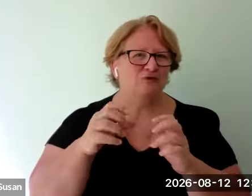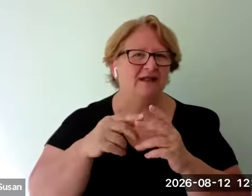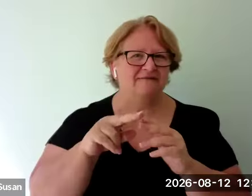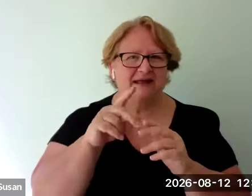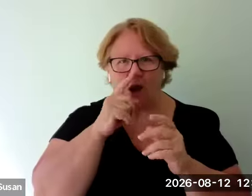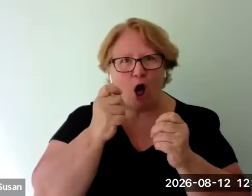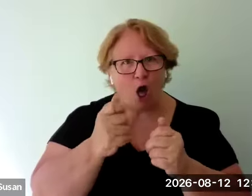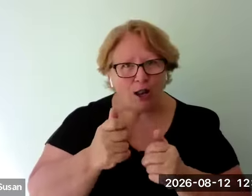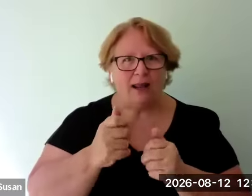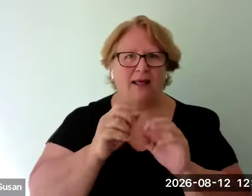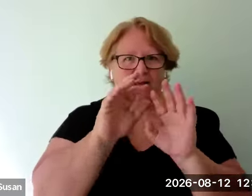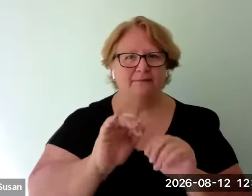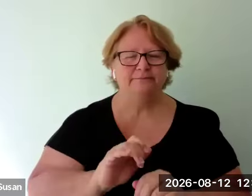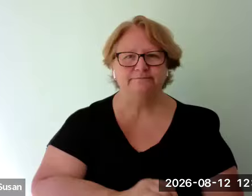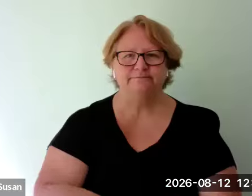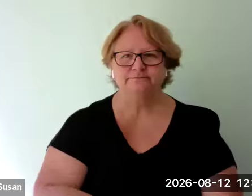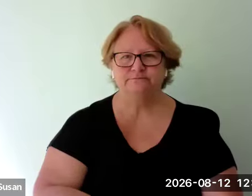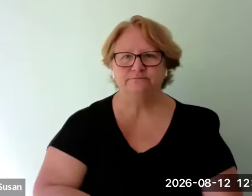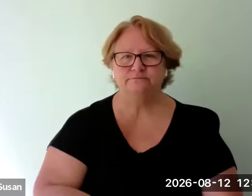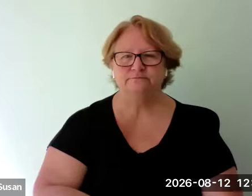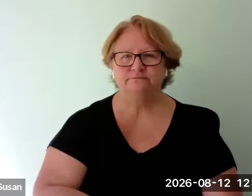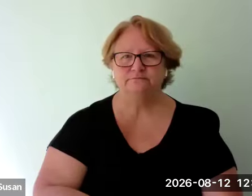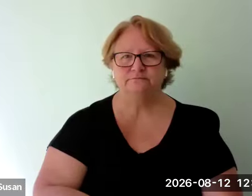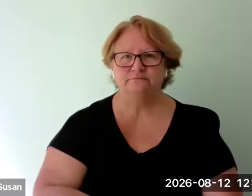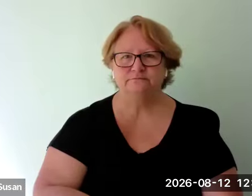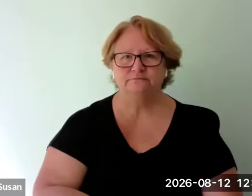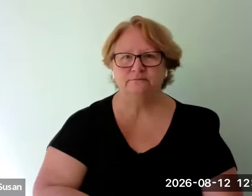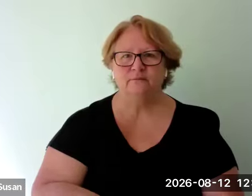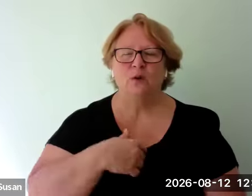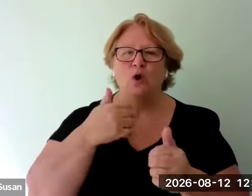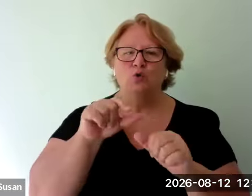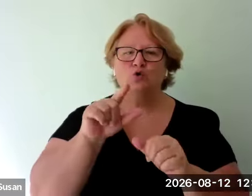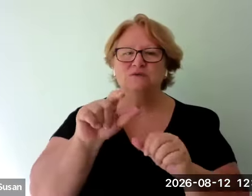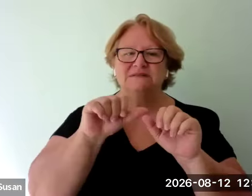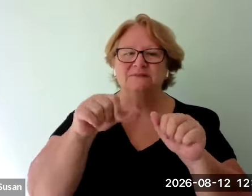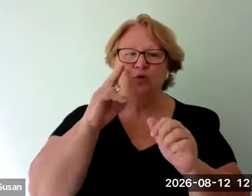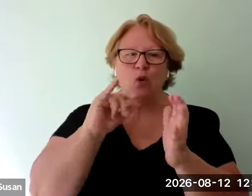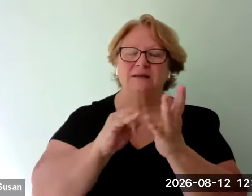earlier, and I tend to find any issues earlier that will